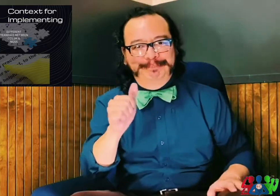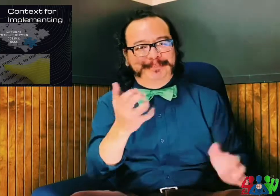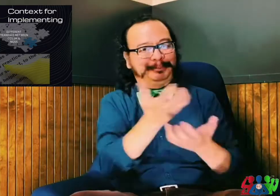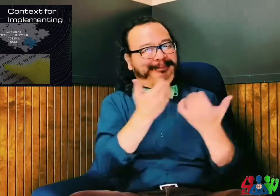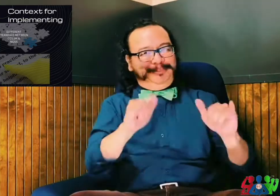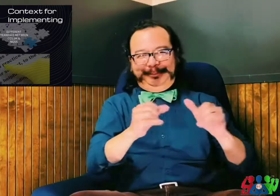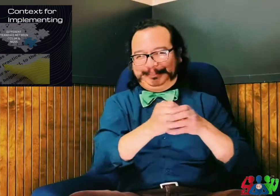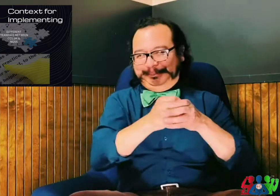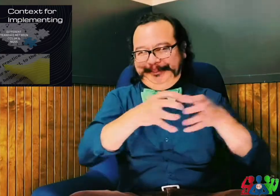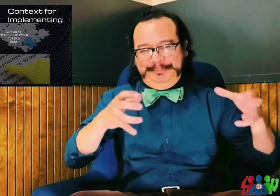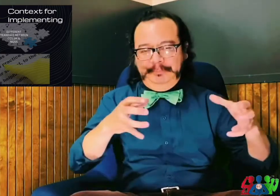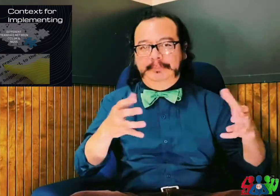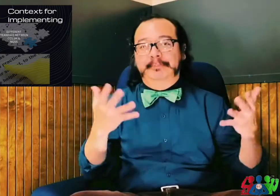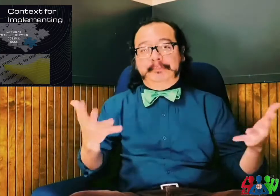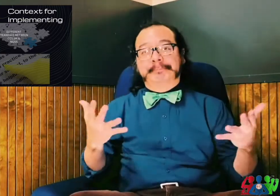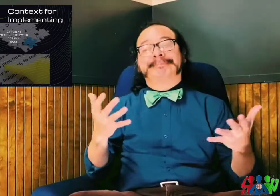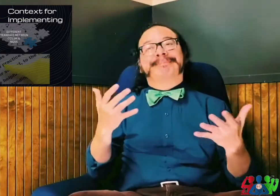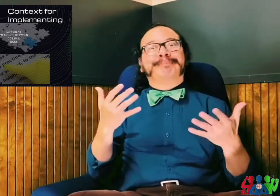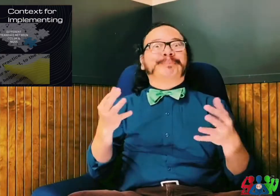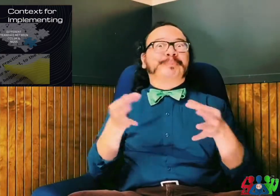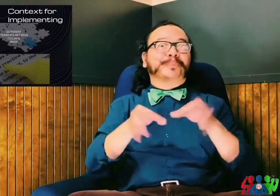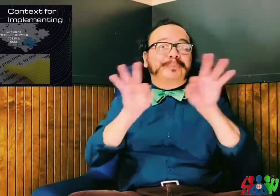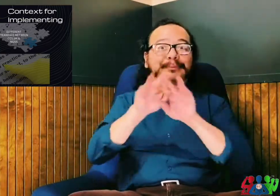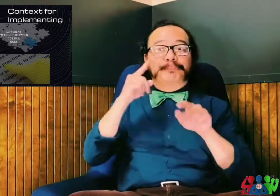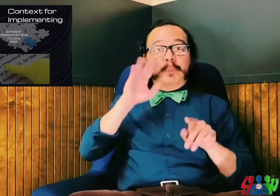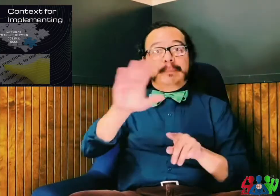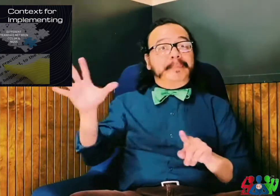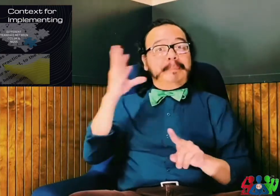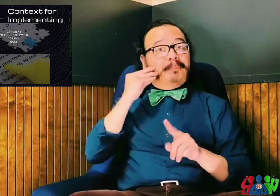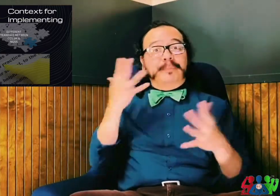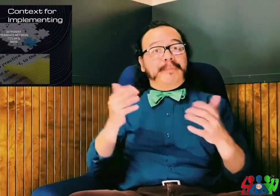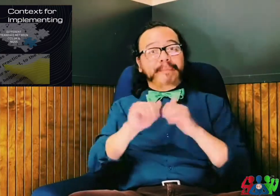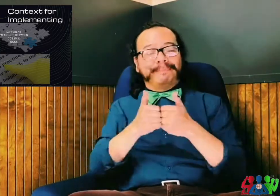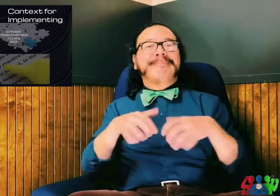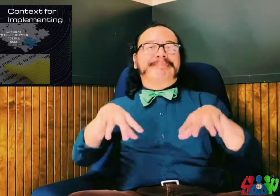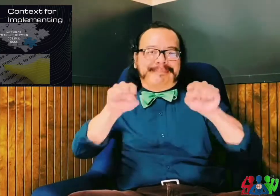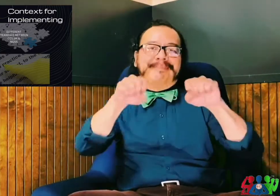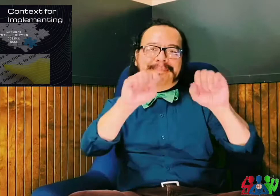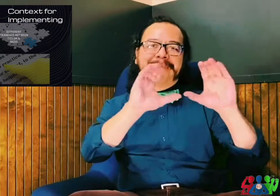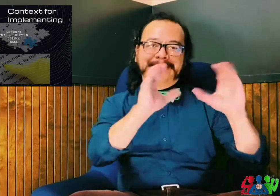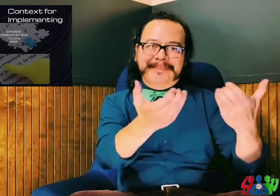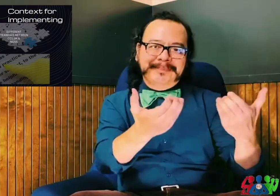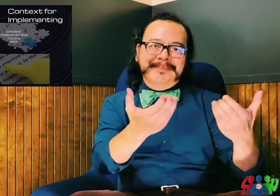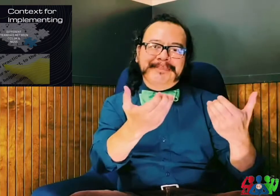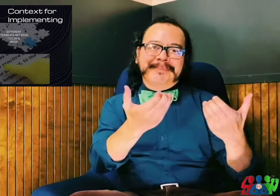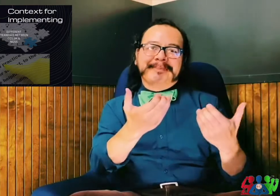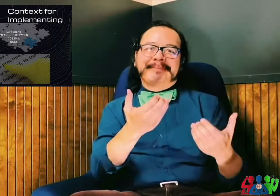As STEM Education is still in growing phrase. The critical recommendation by their respective teacher professional associations for educator to take a few courses in other areas of STEM.